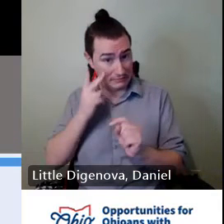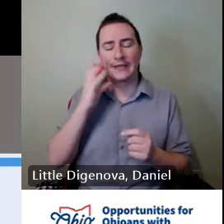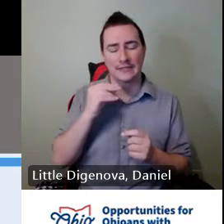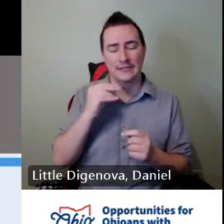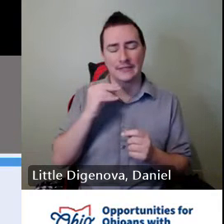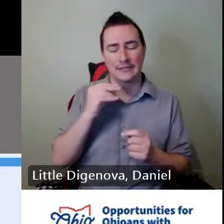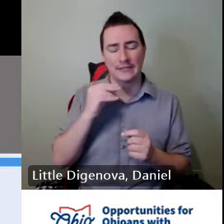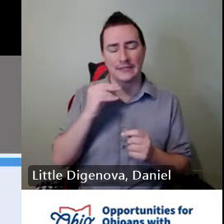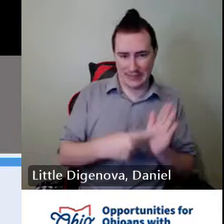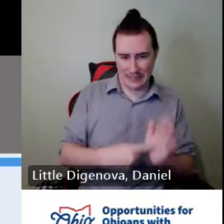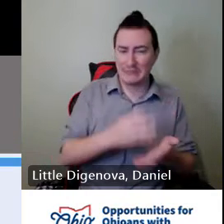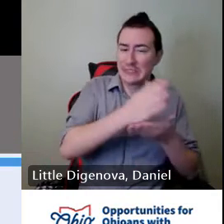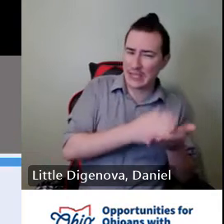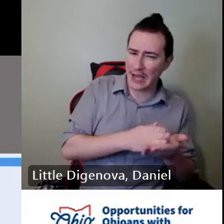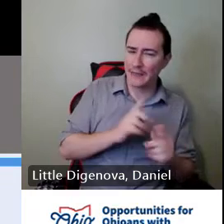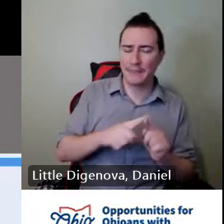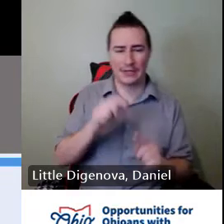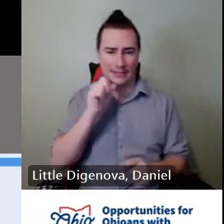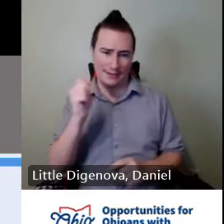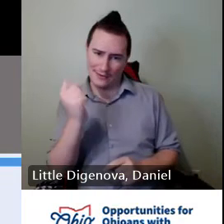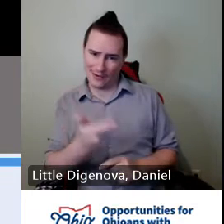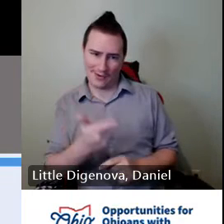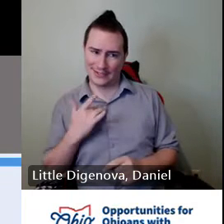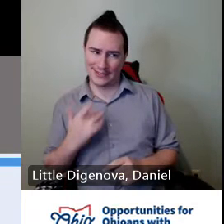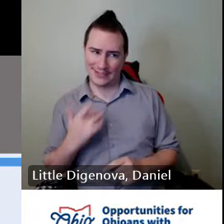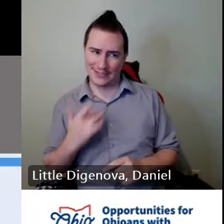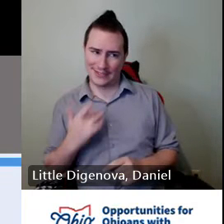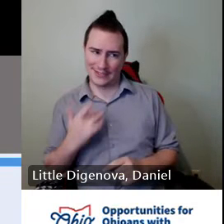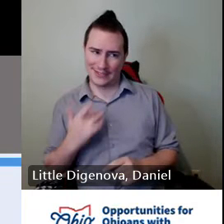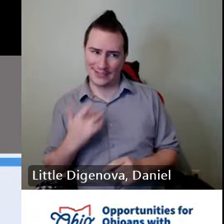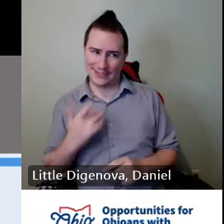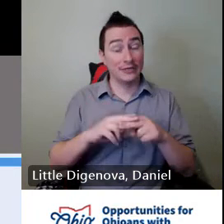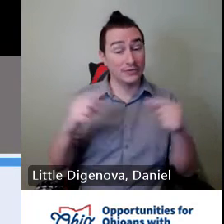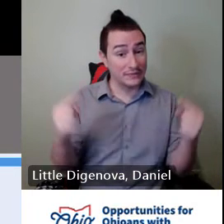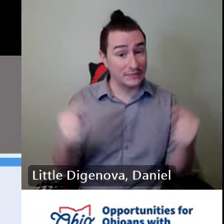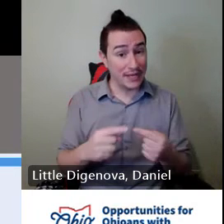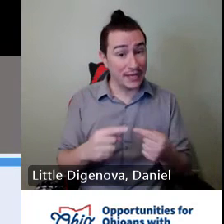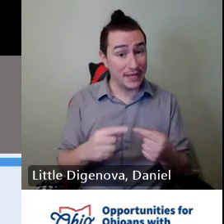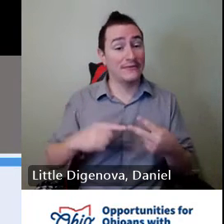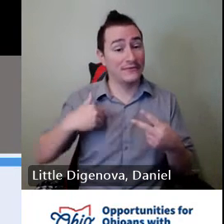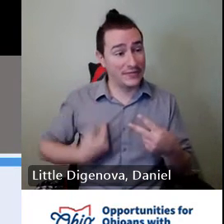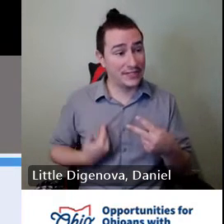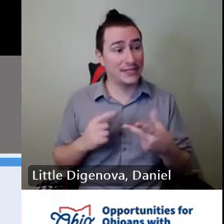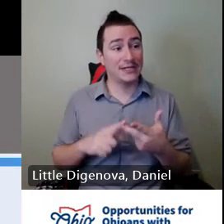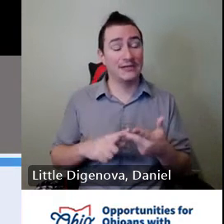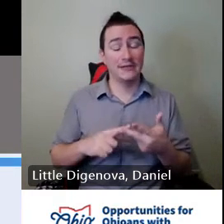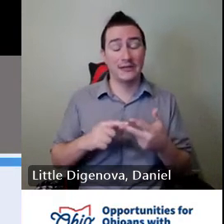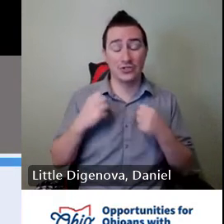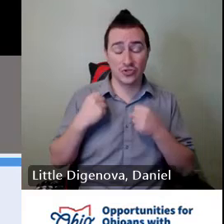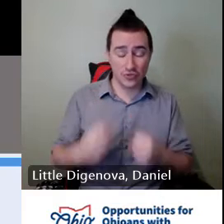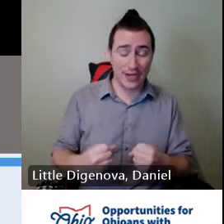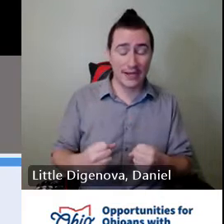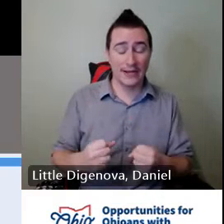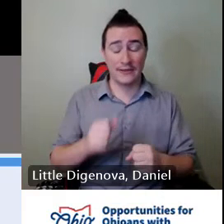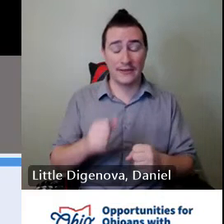These can include increased pain and fatigue, decreased strength and endurance, difficulty with memory, concentrating and